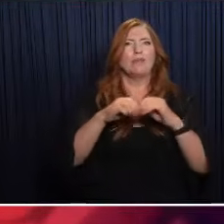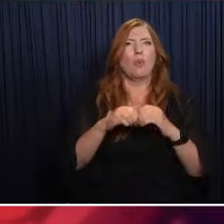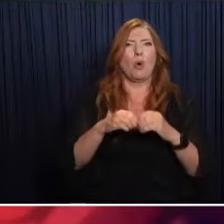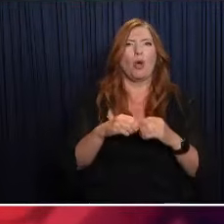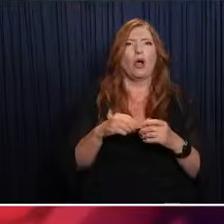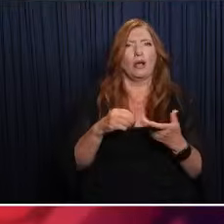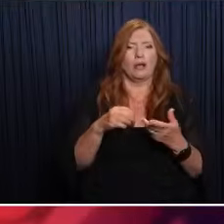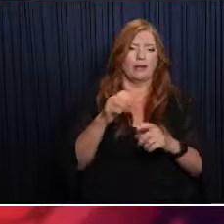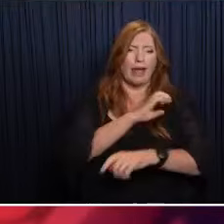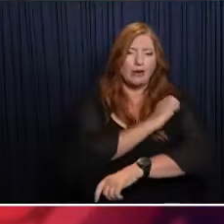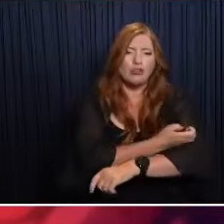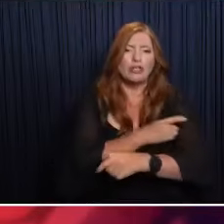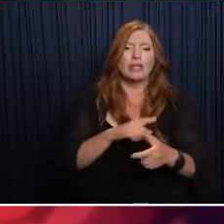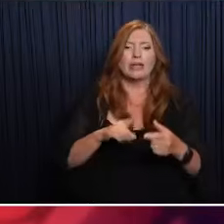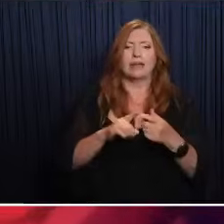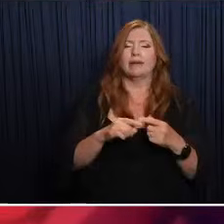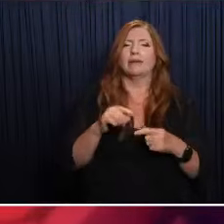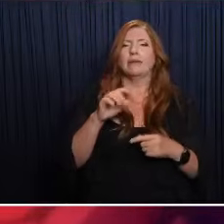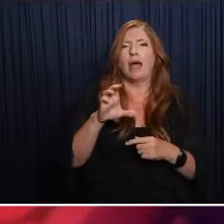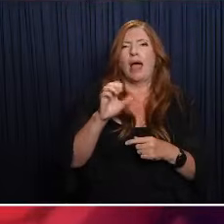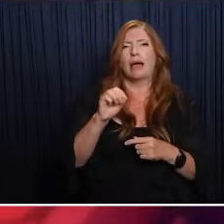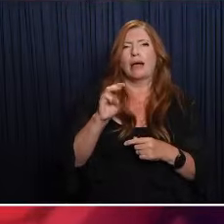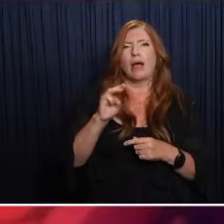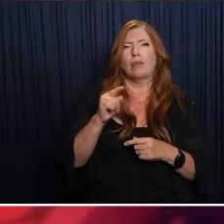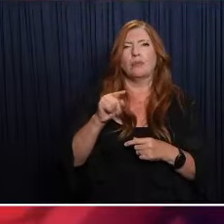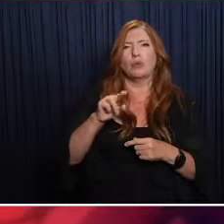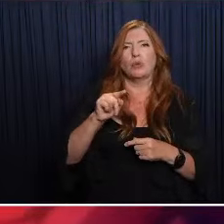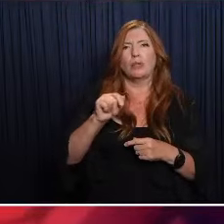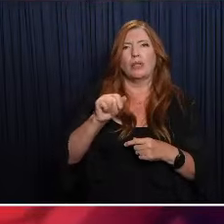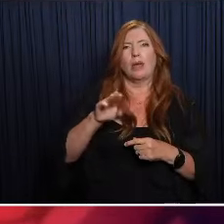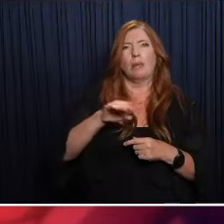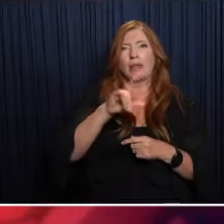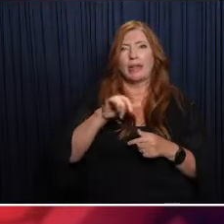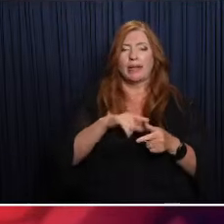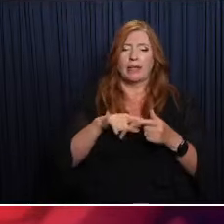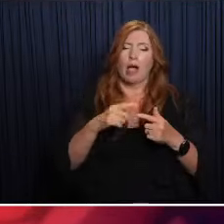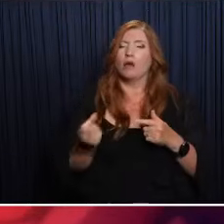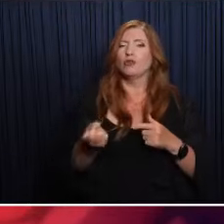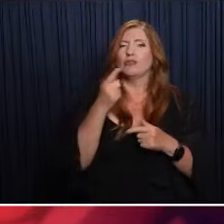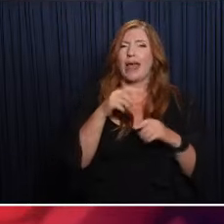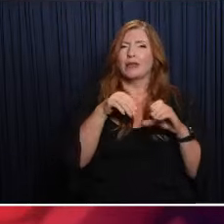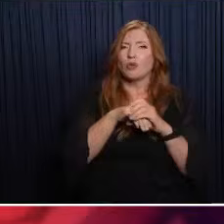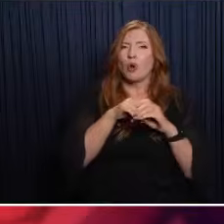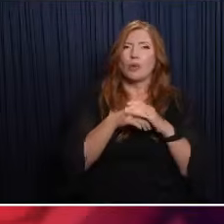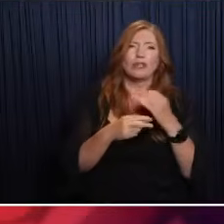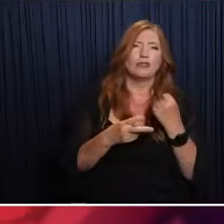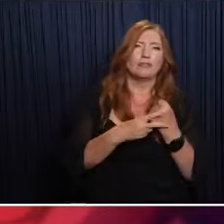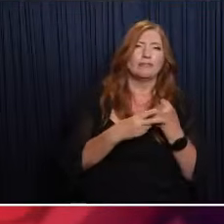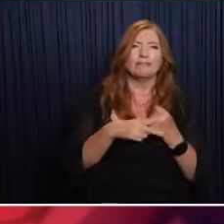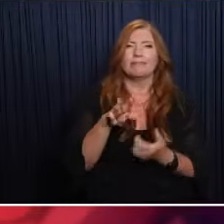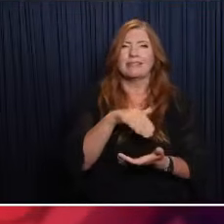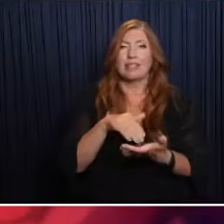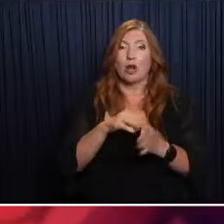IN NATIONALLY WITH CHINA UNDERSTANDING WE NEED MORE